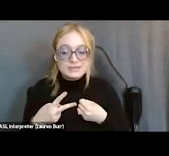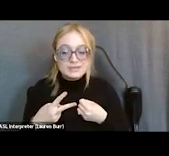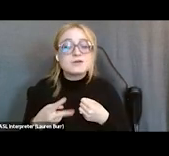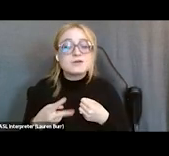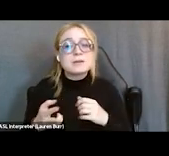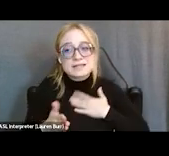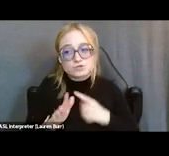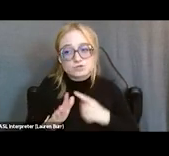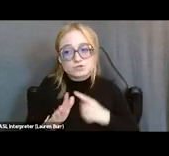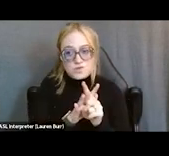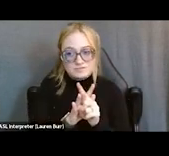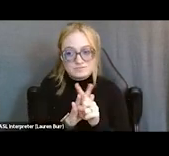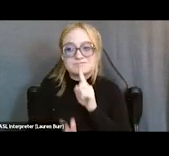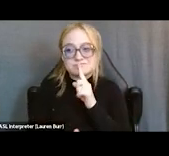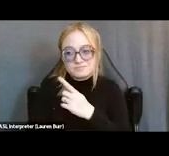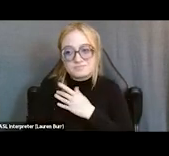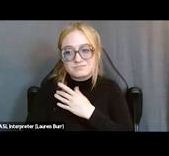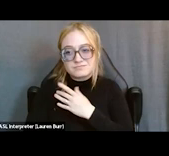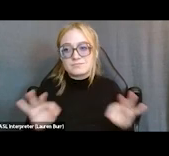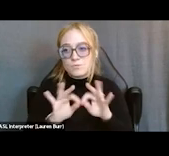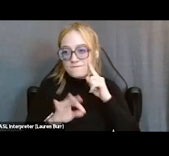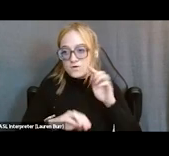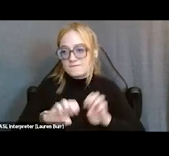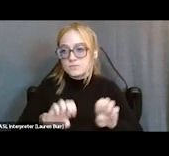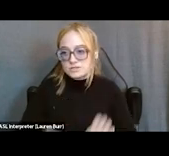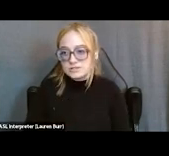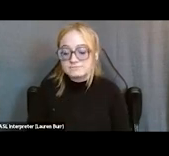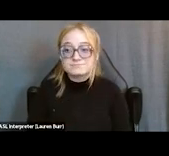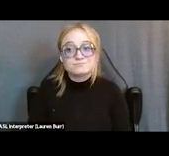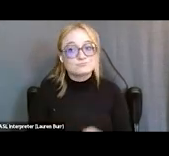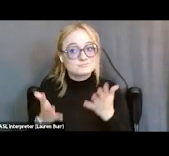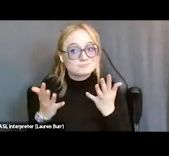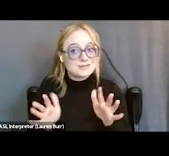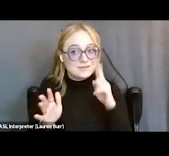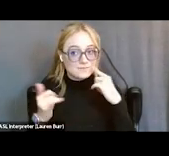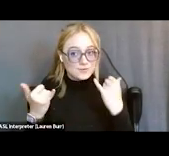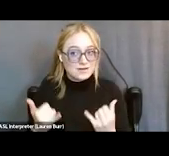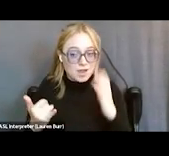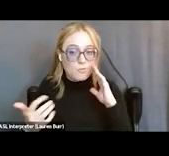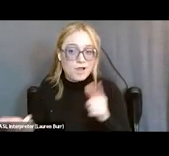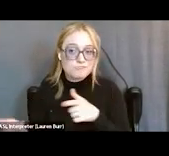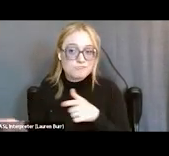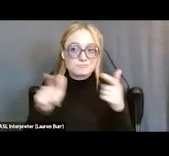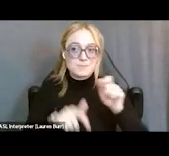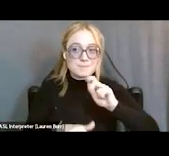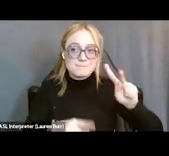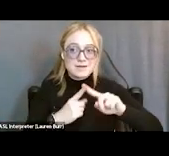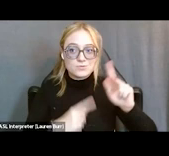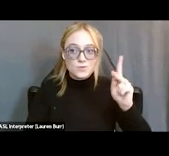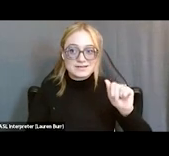It's pretty important. That's all I have for you guys at this point, so I'm gonna turn this back to Kate and our special guest.